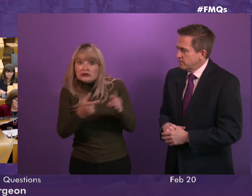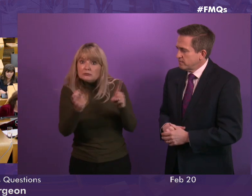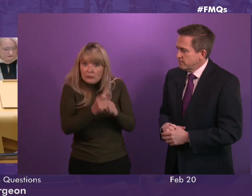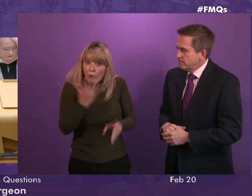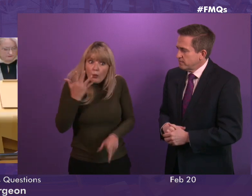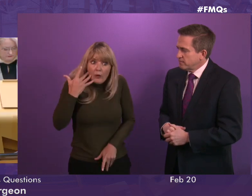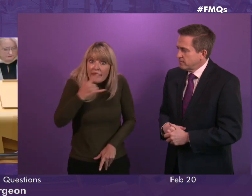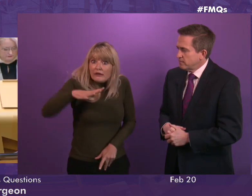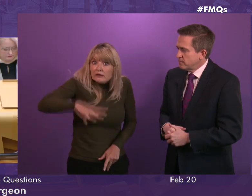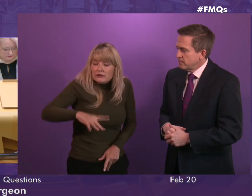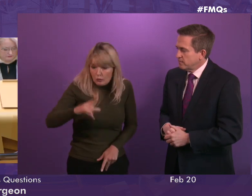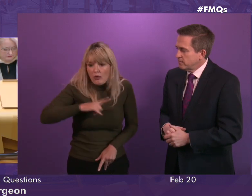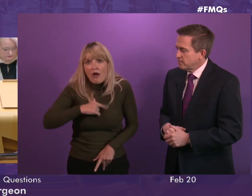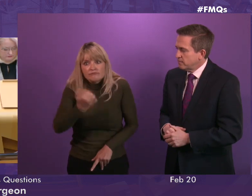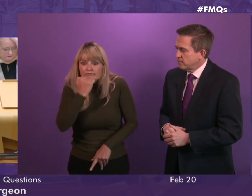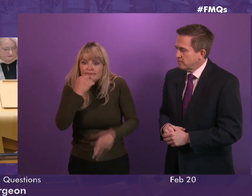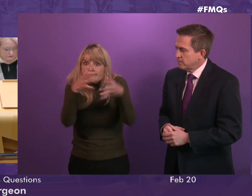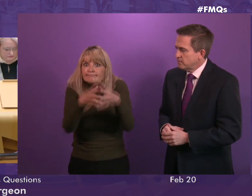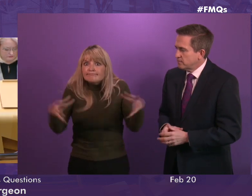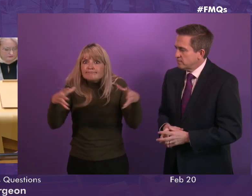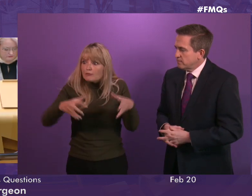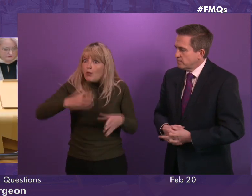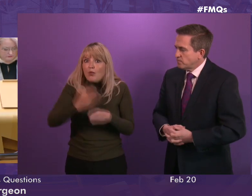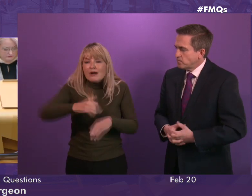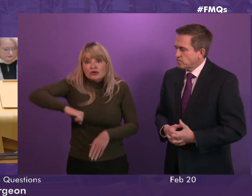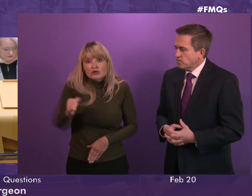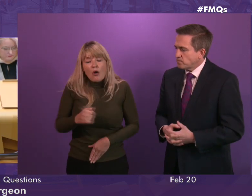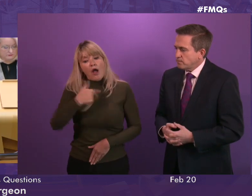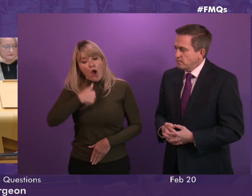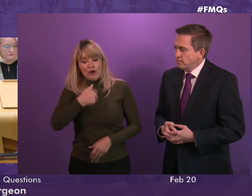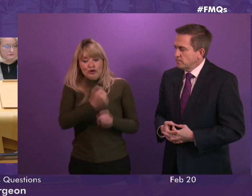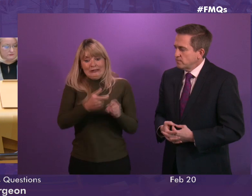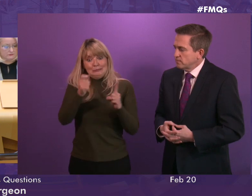working in Scotland. There are more GPs per head of population in Scotland than in the